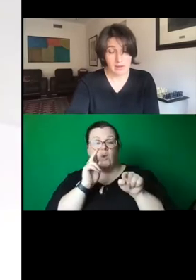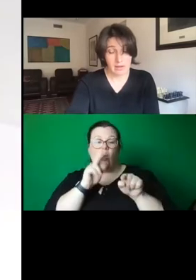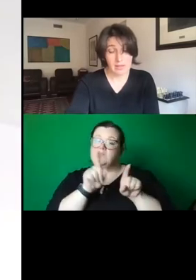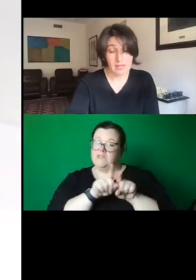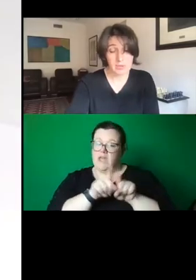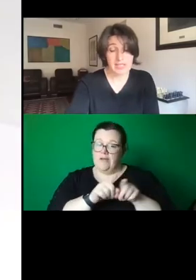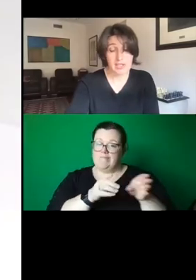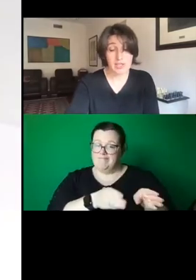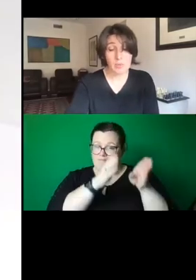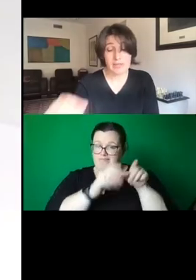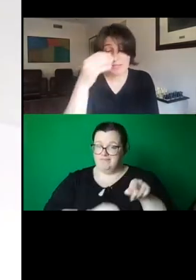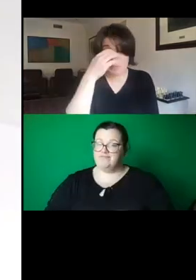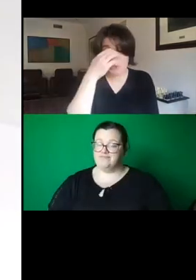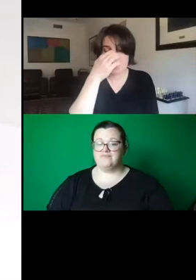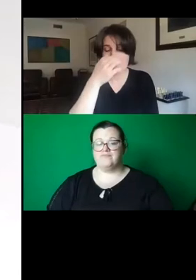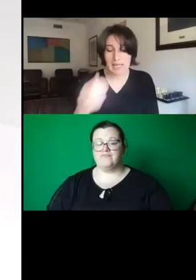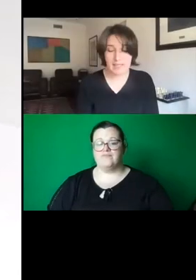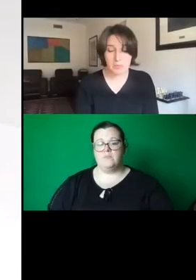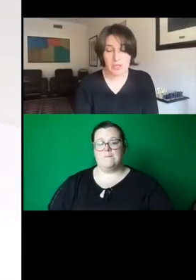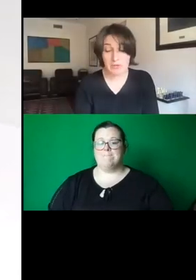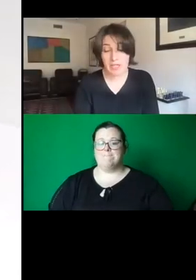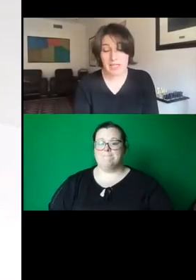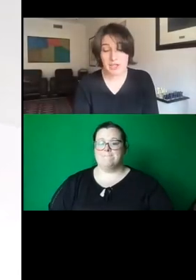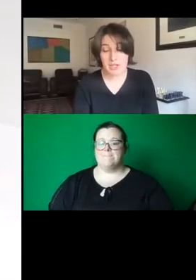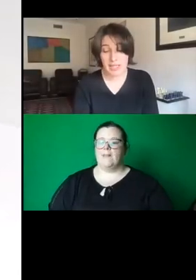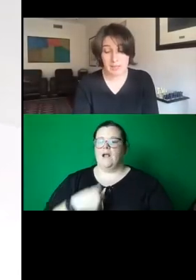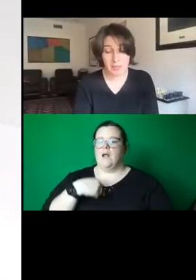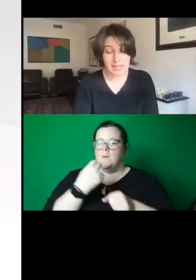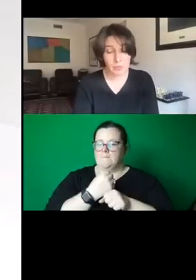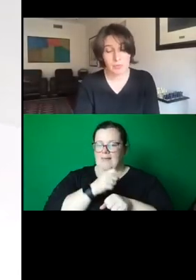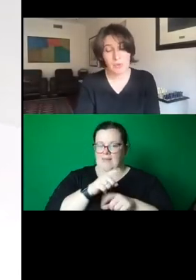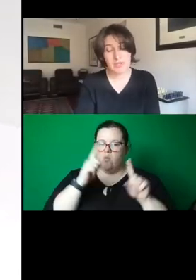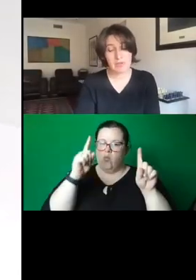this was staged as one day exhibition a symbolic re-election day complete with the burn ceramic